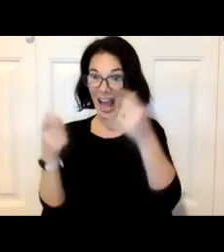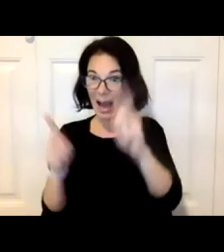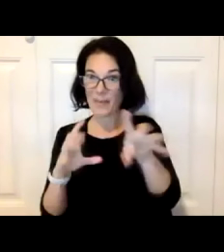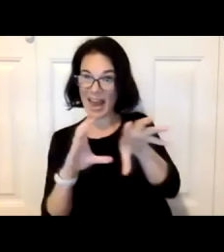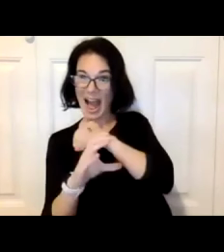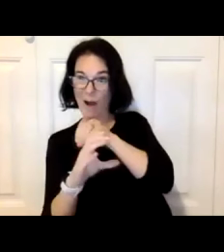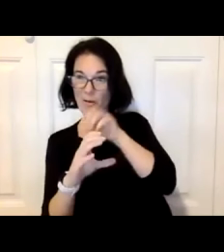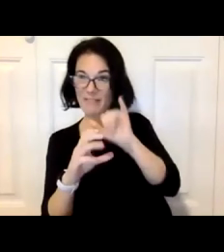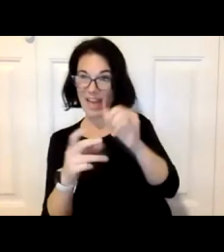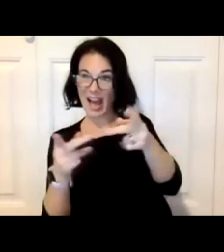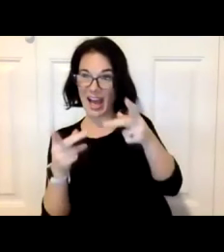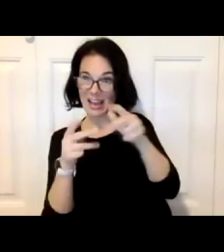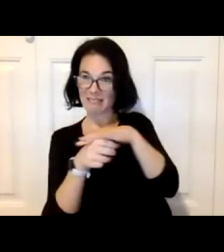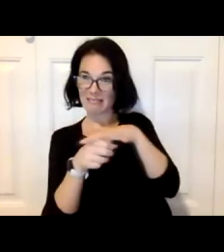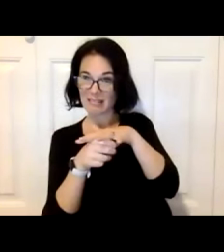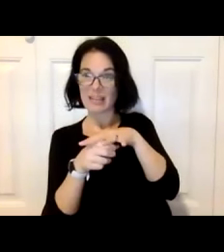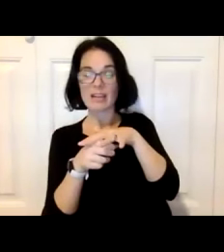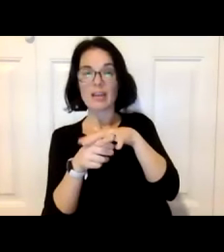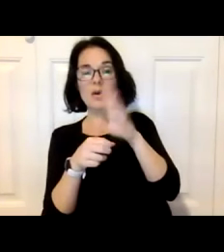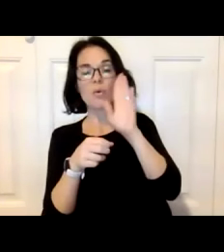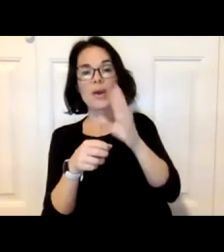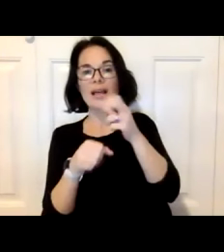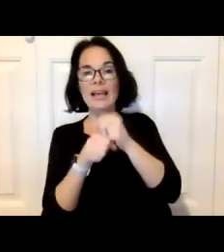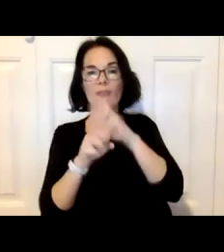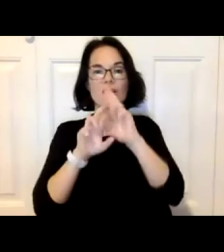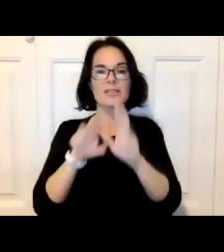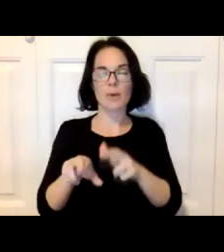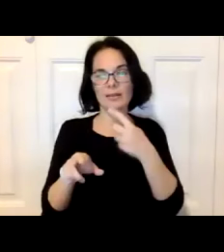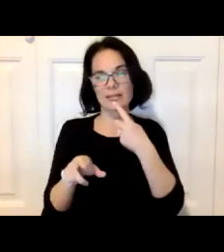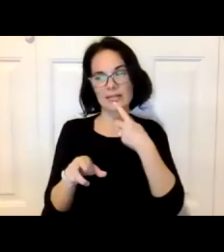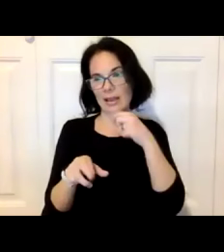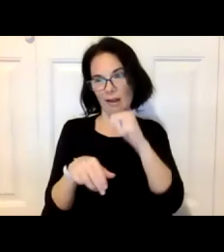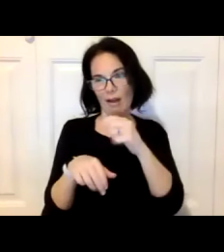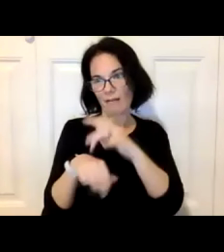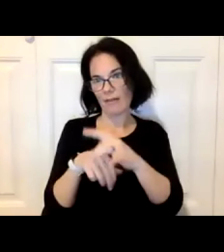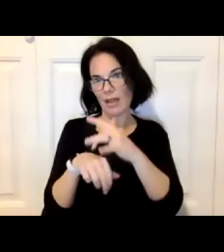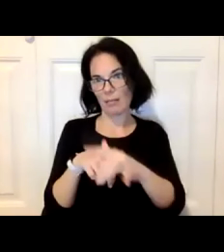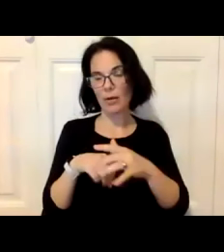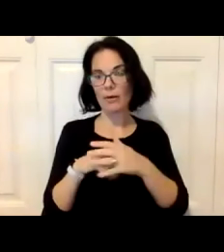I have a video that I can show you.